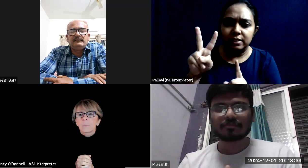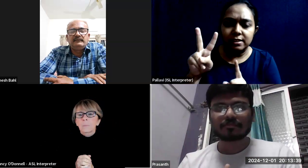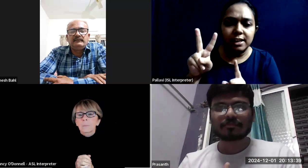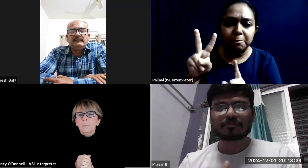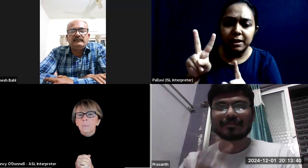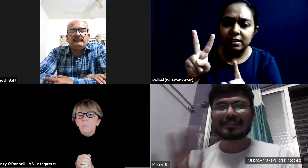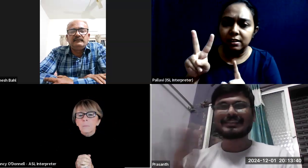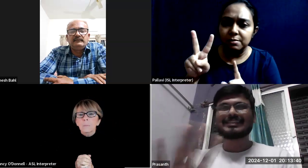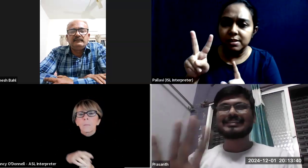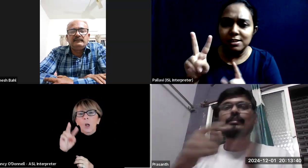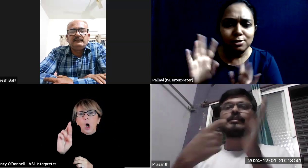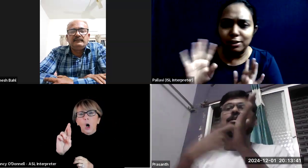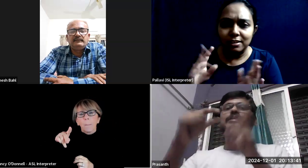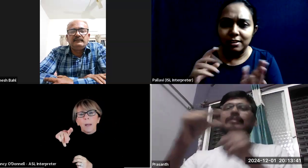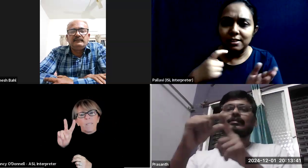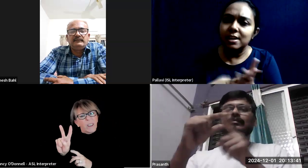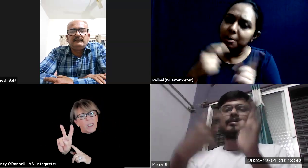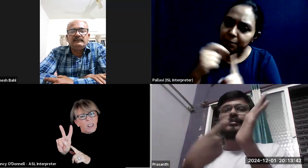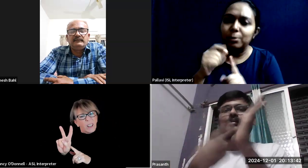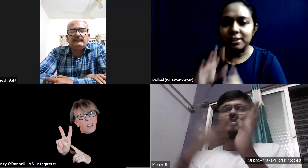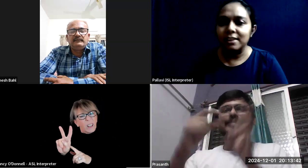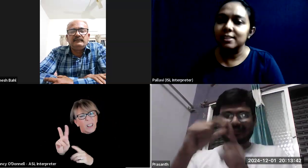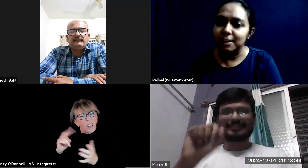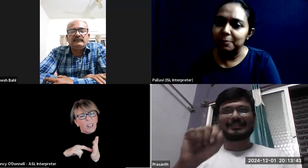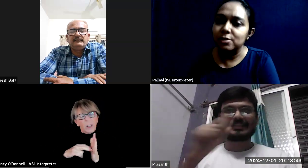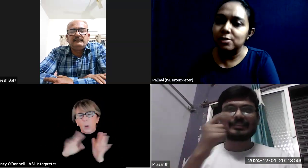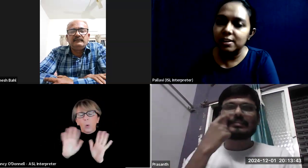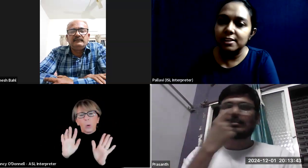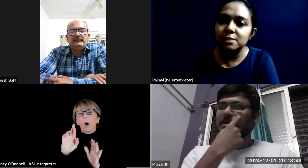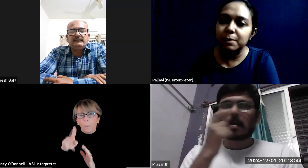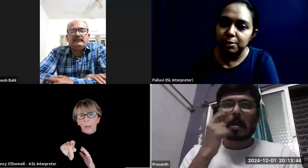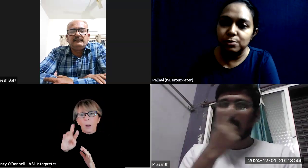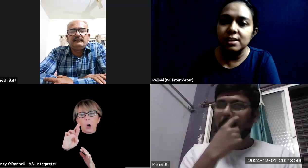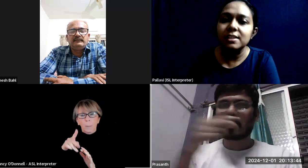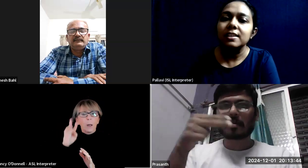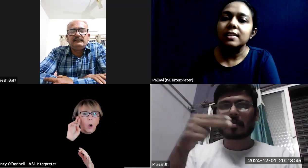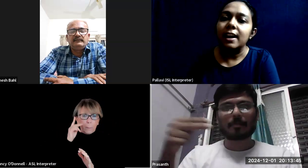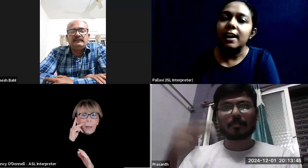RPV. Does that make sense? sorry It's RP only, right? Yeah. So retinitis pigmentosa.